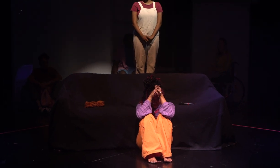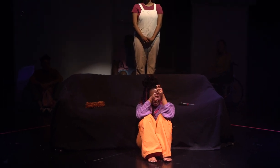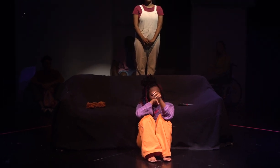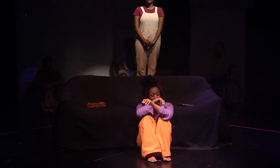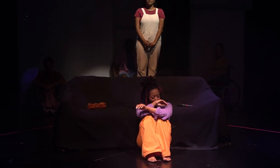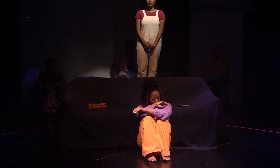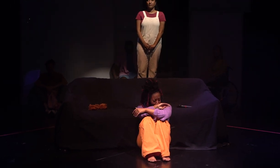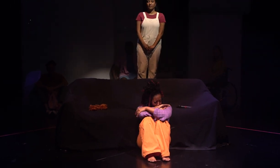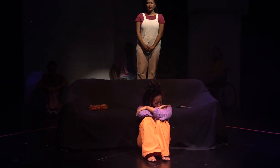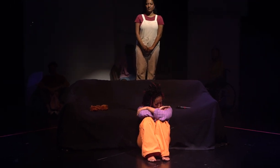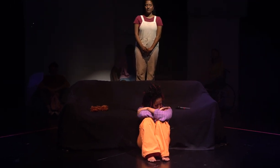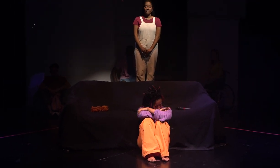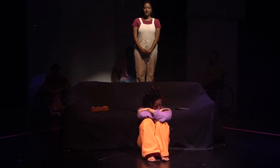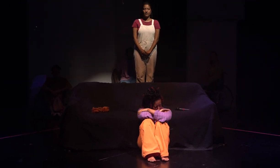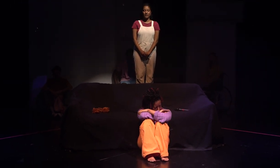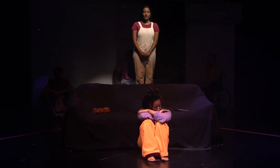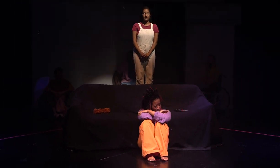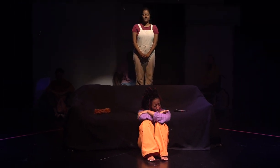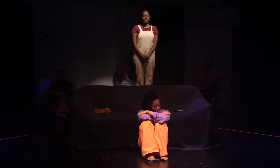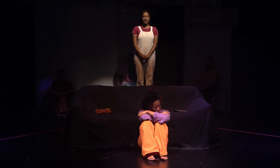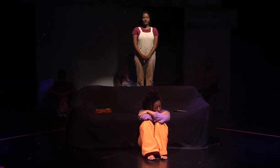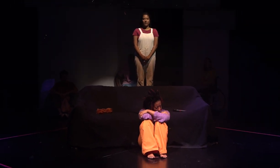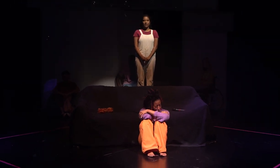[ SASHA CRIES ]